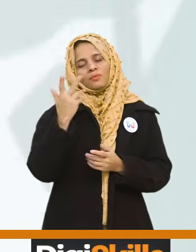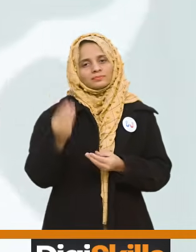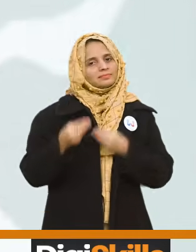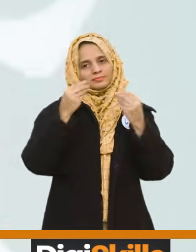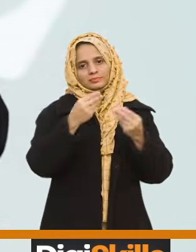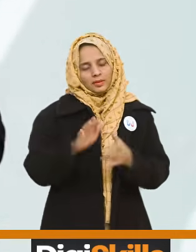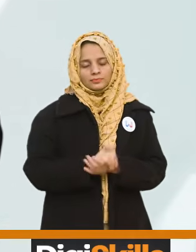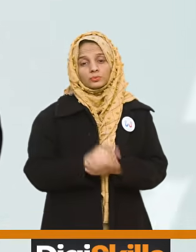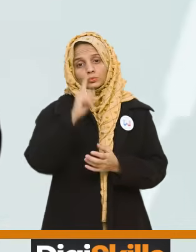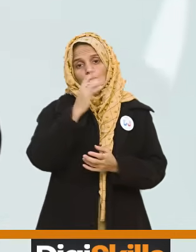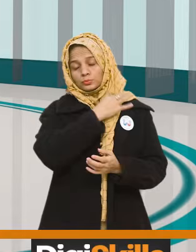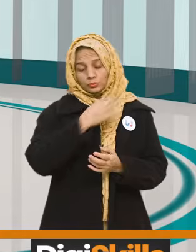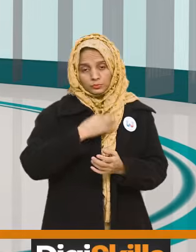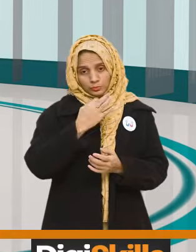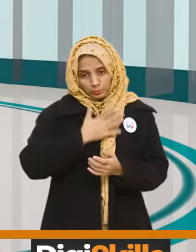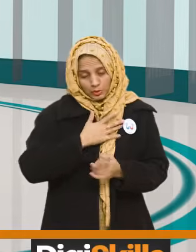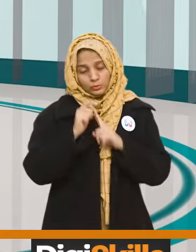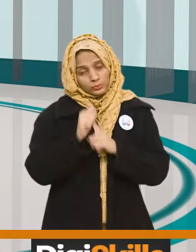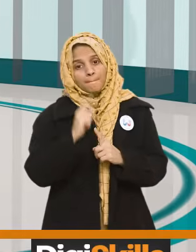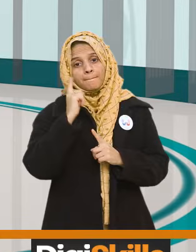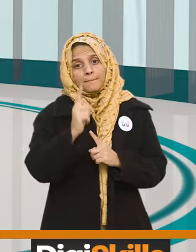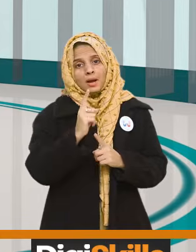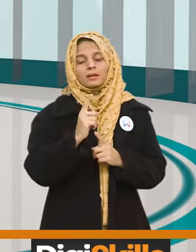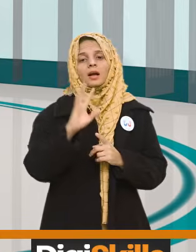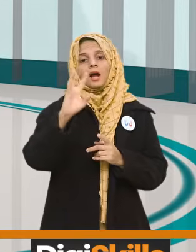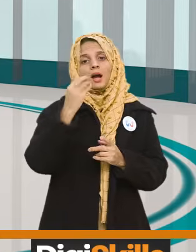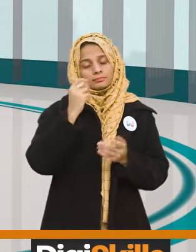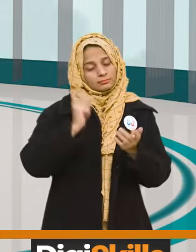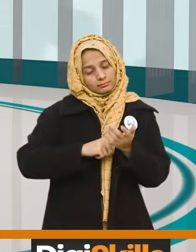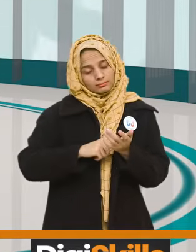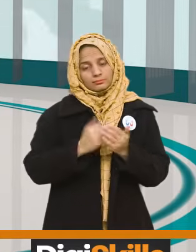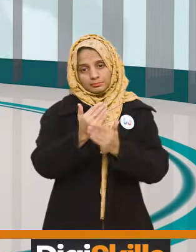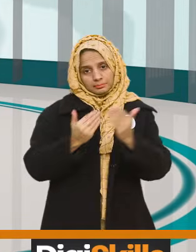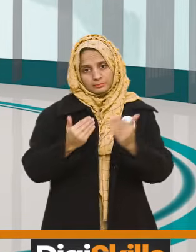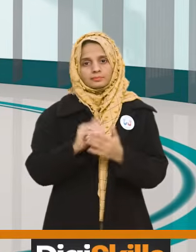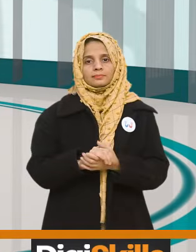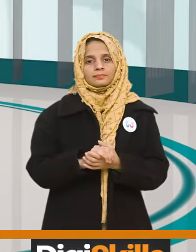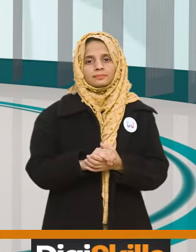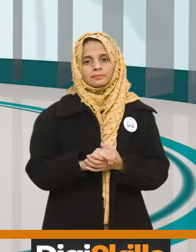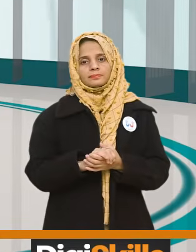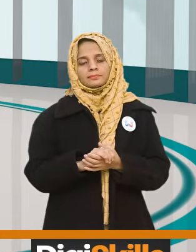First of all, it is very necessary for you to